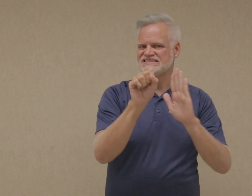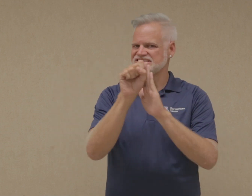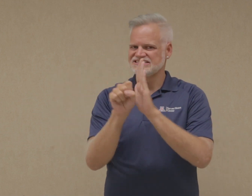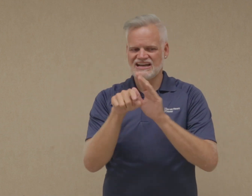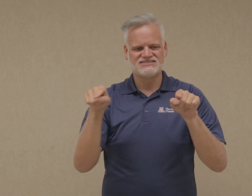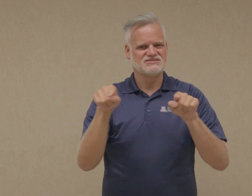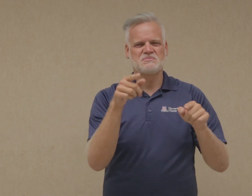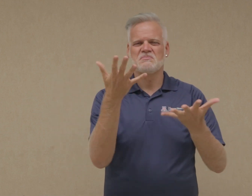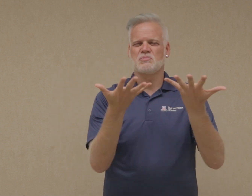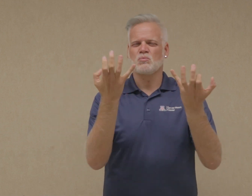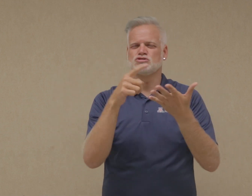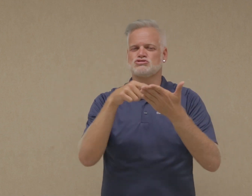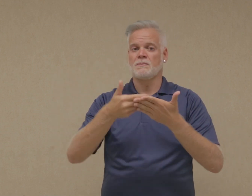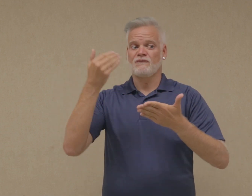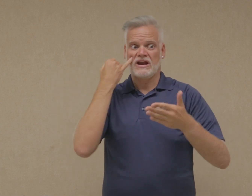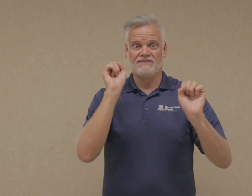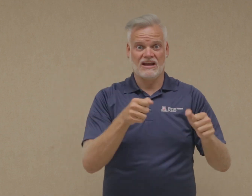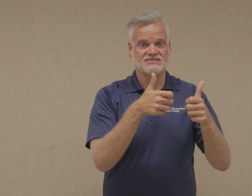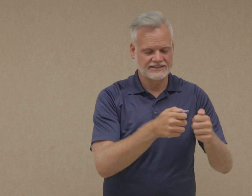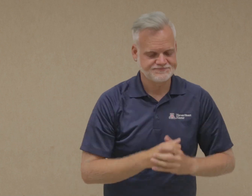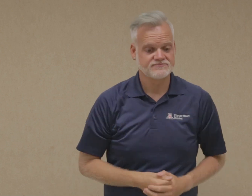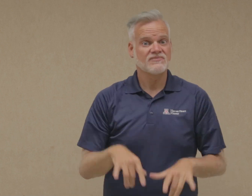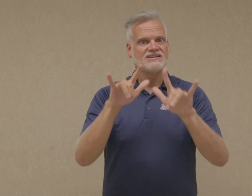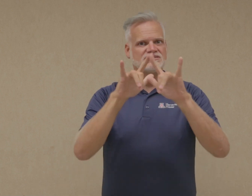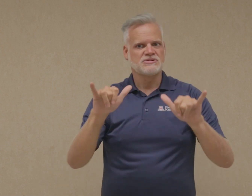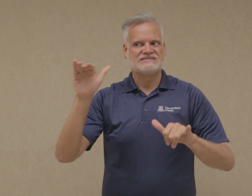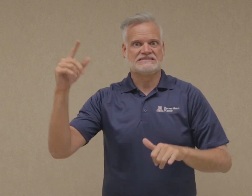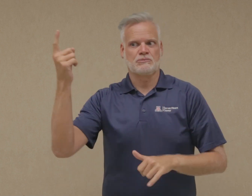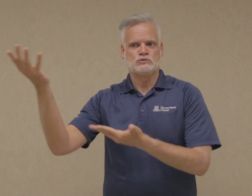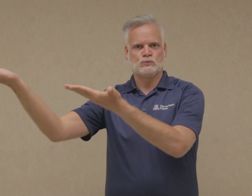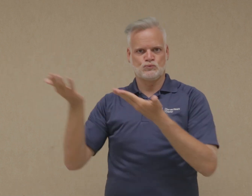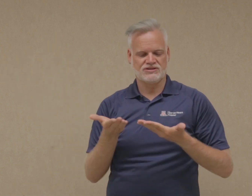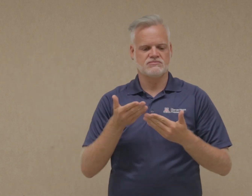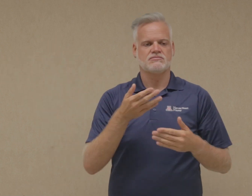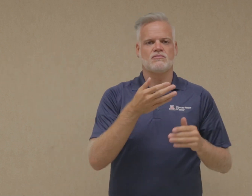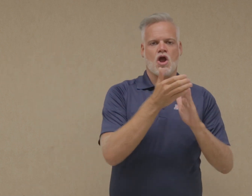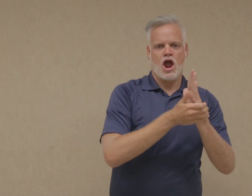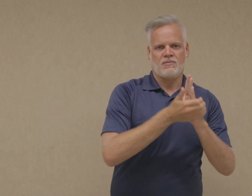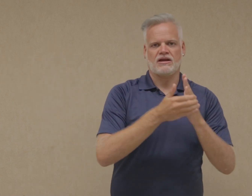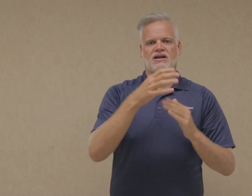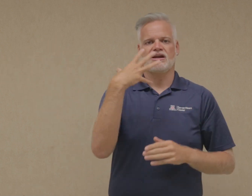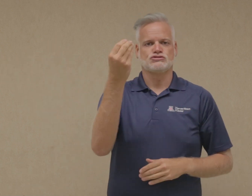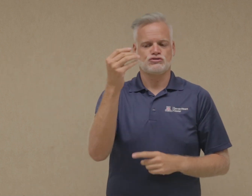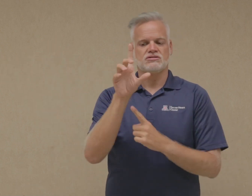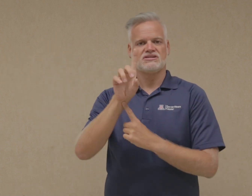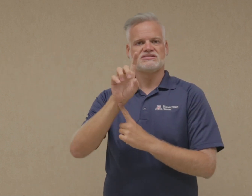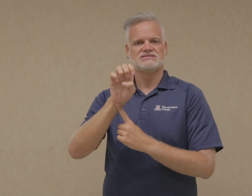Text or call depends on the state or city so check if you can text or call 9-1-1. At this point we also want to tell